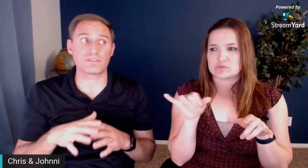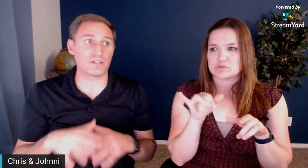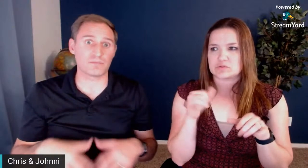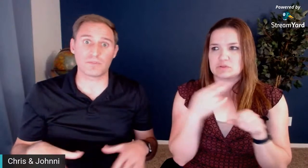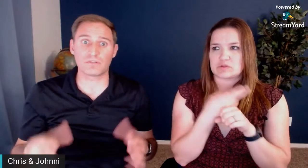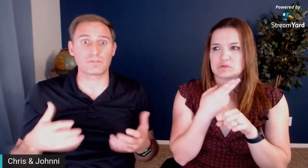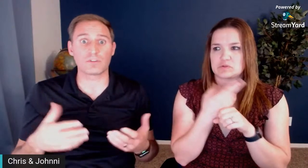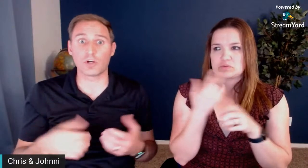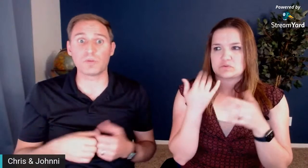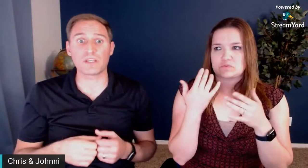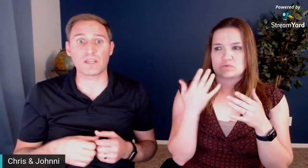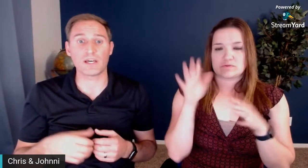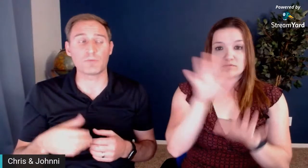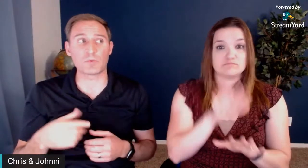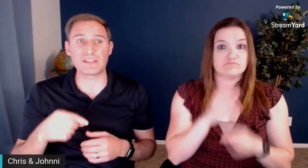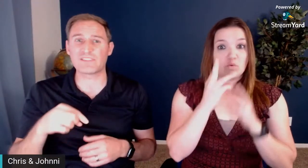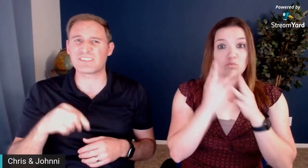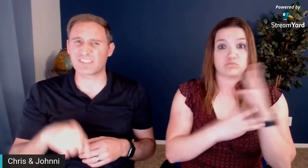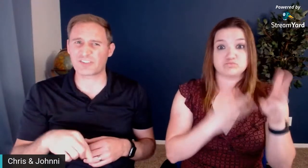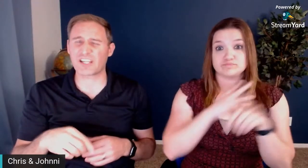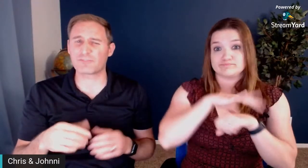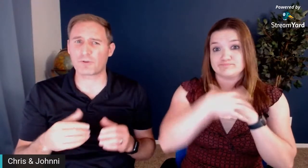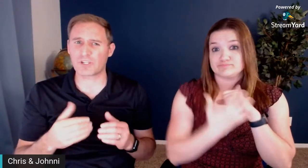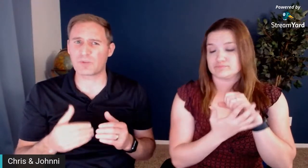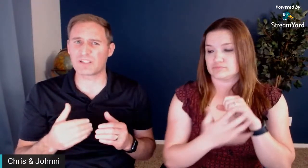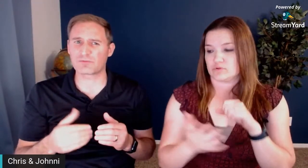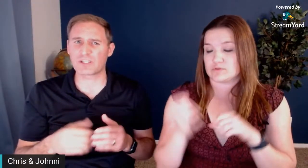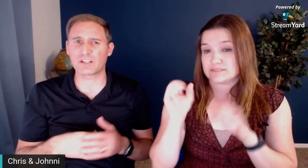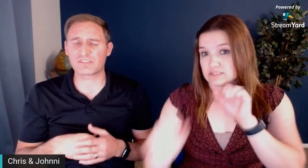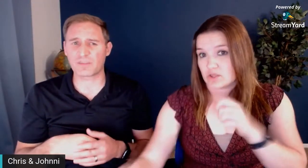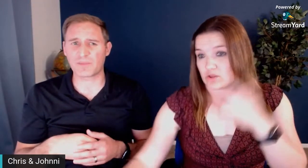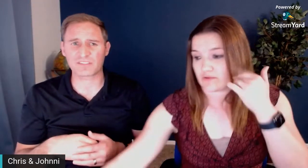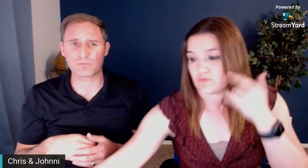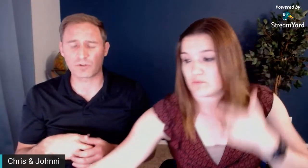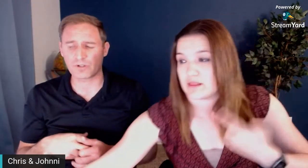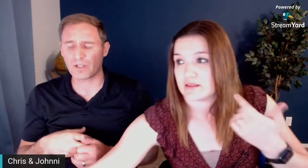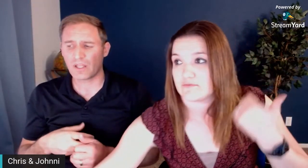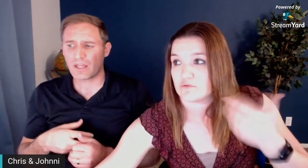um globally when we lived in southern california we lived really close to the mexican border